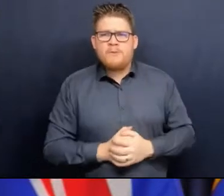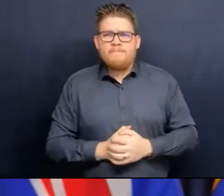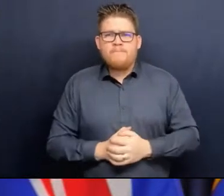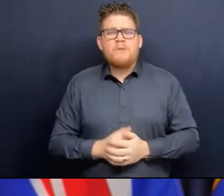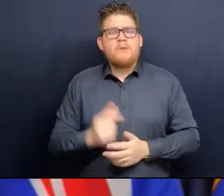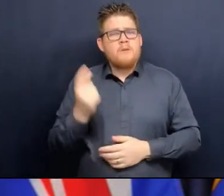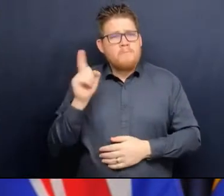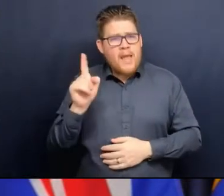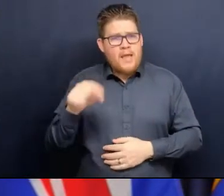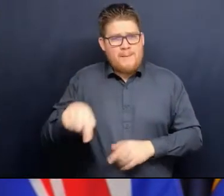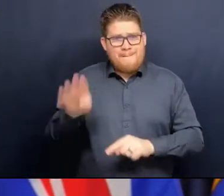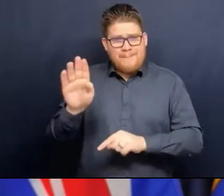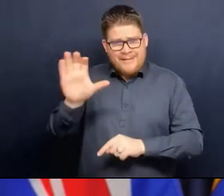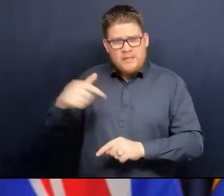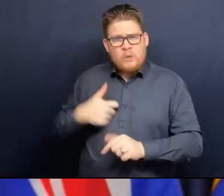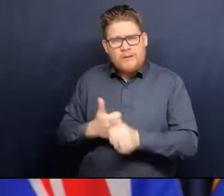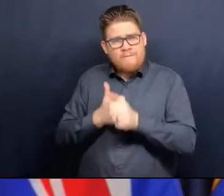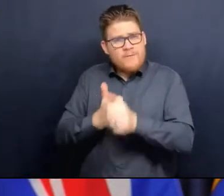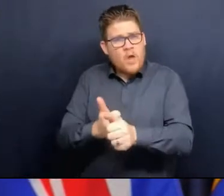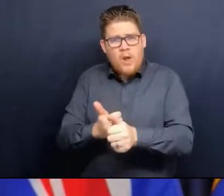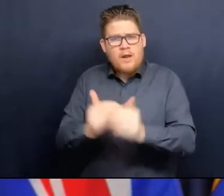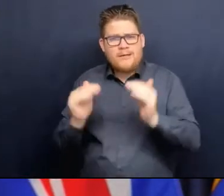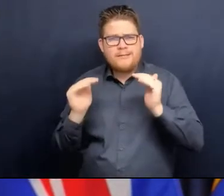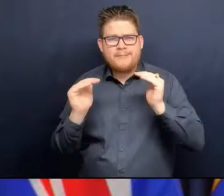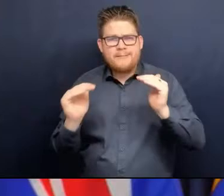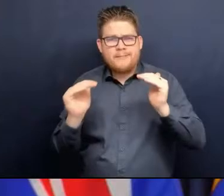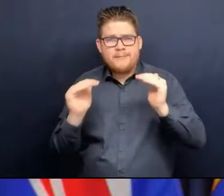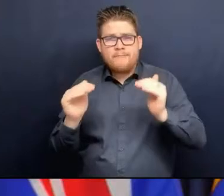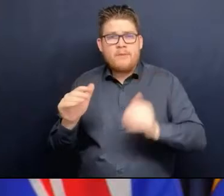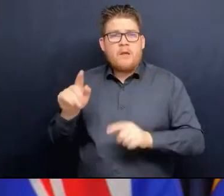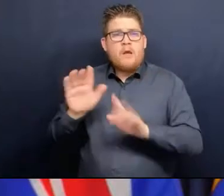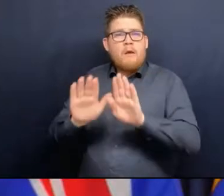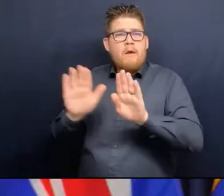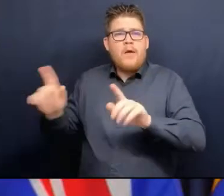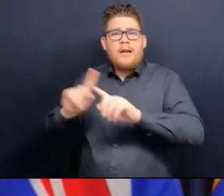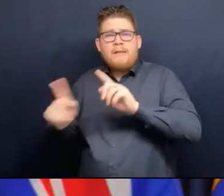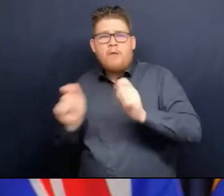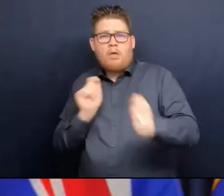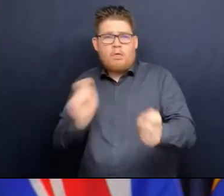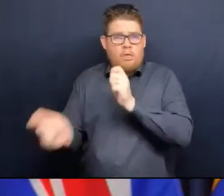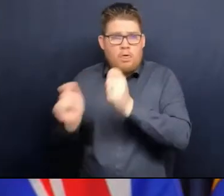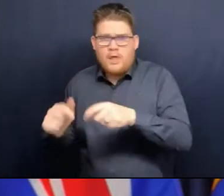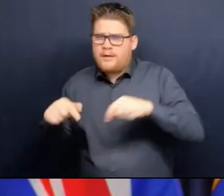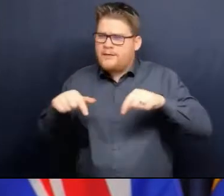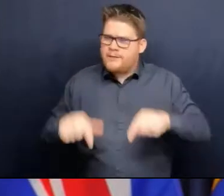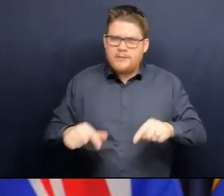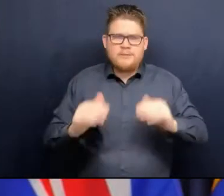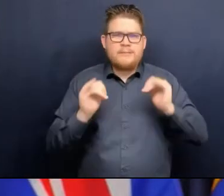happens one day or one week and one province and one day in one week in another province isn't the important question. I think